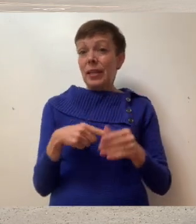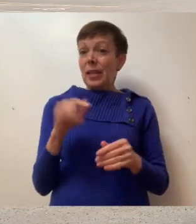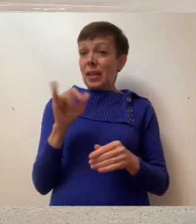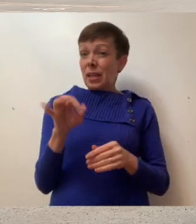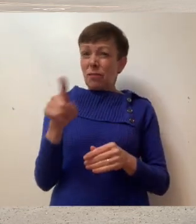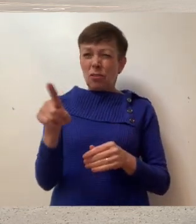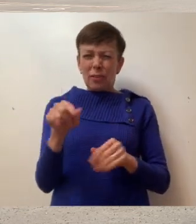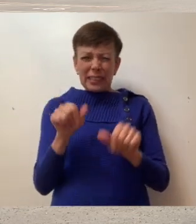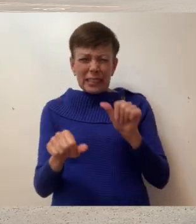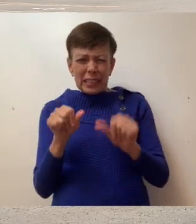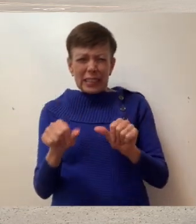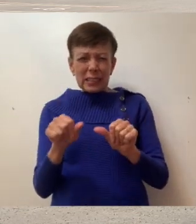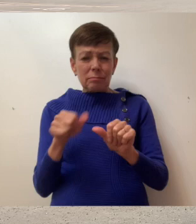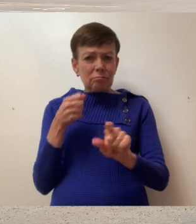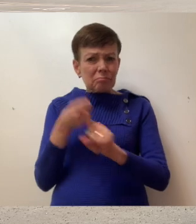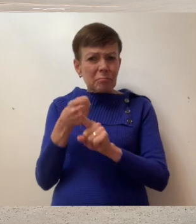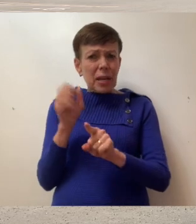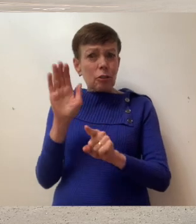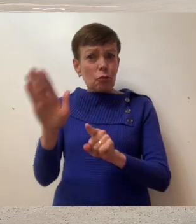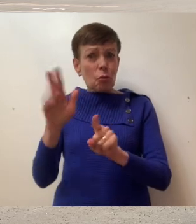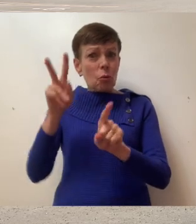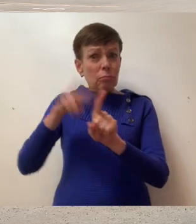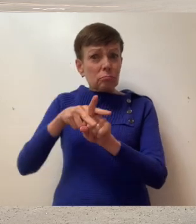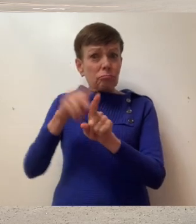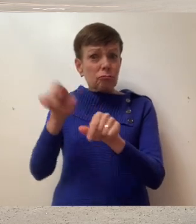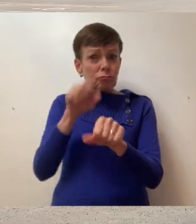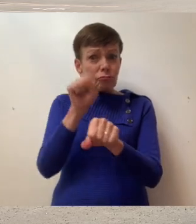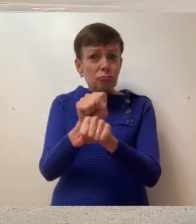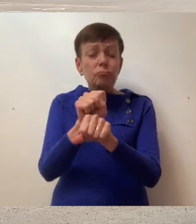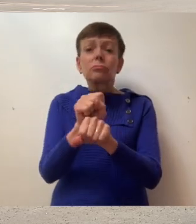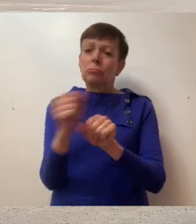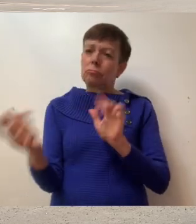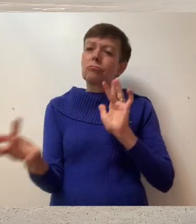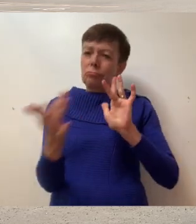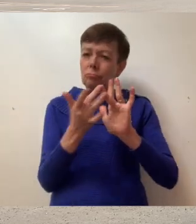Deer to discuss your specific circumstances as well.